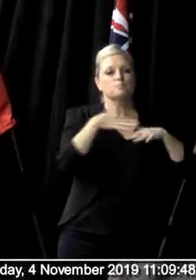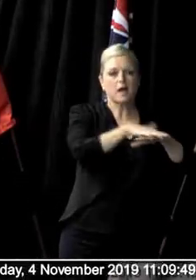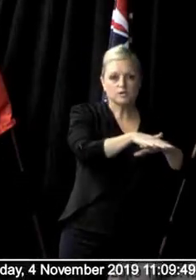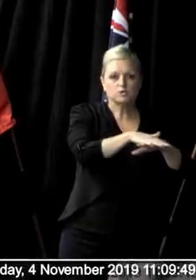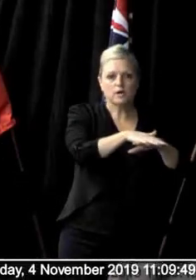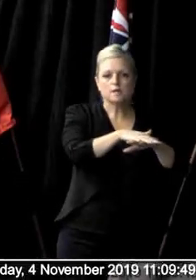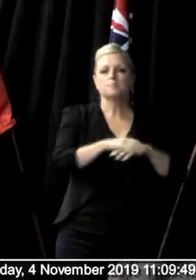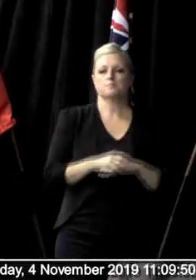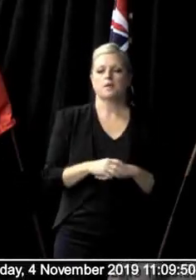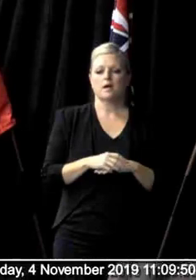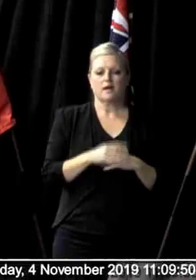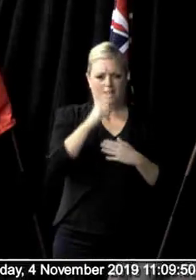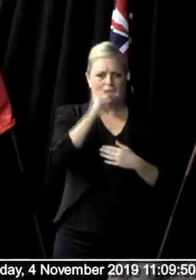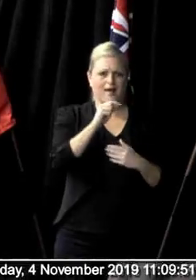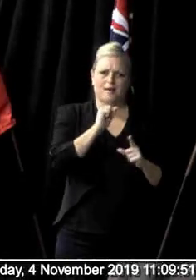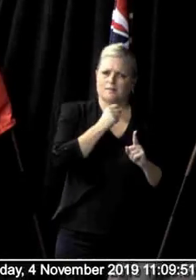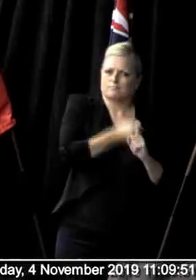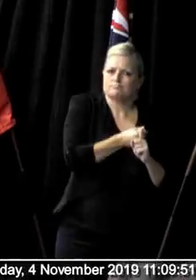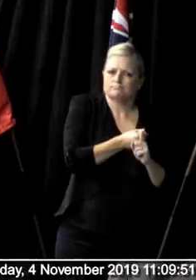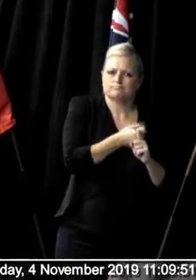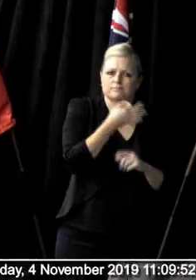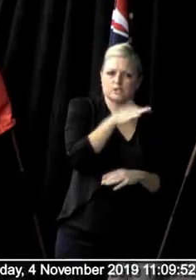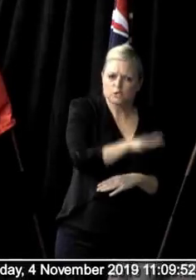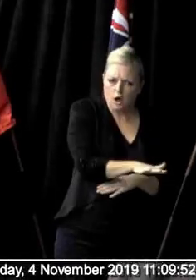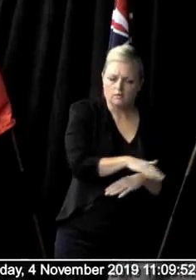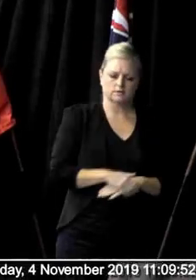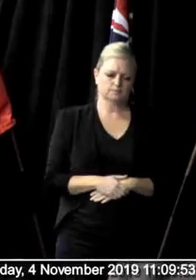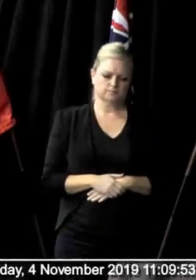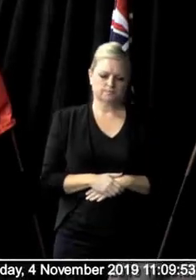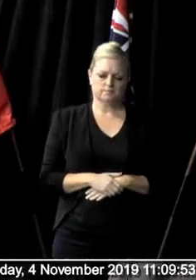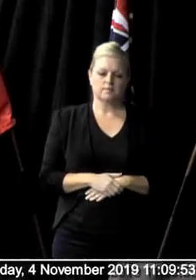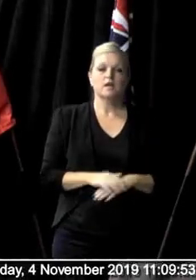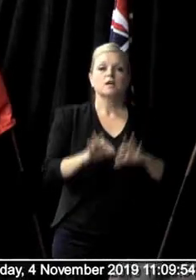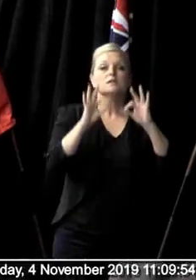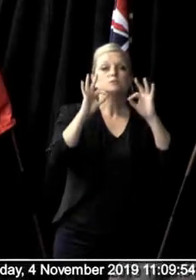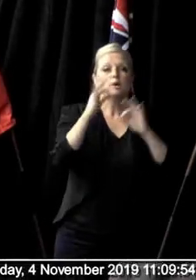disability as it is often the case that special schools, units and classrooms lack